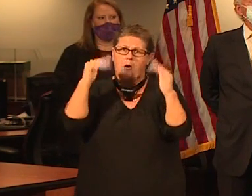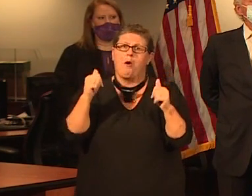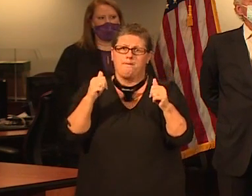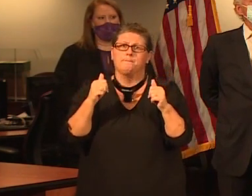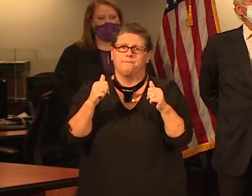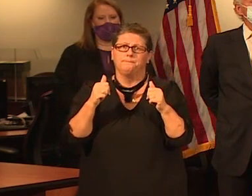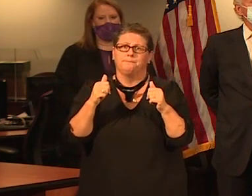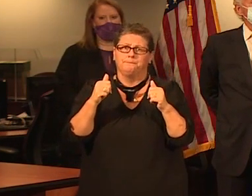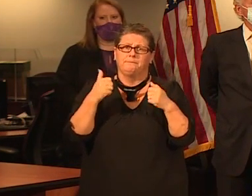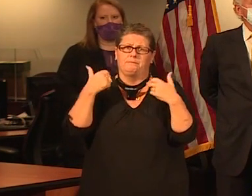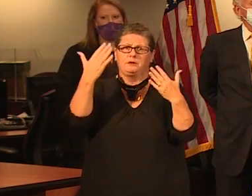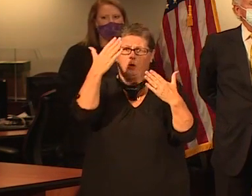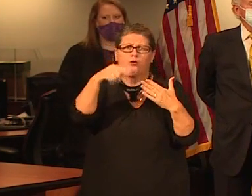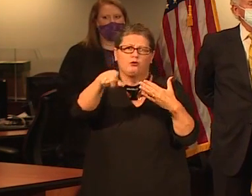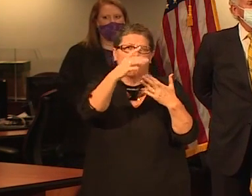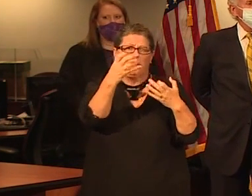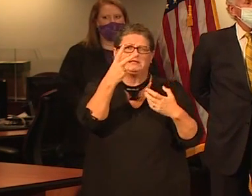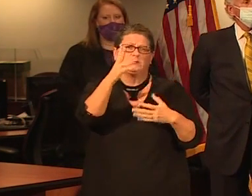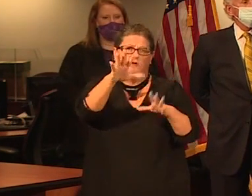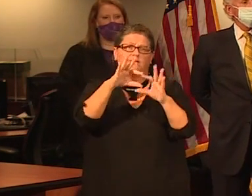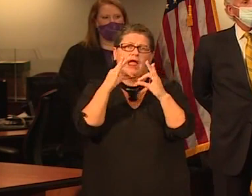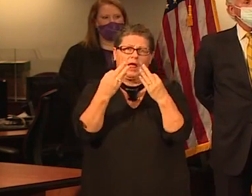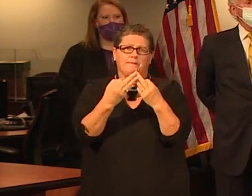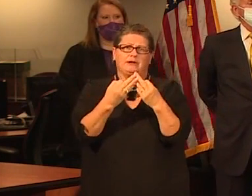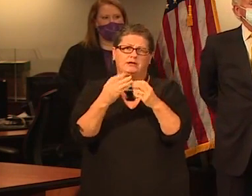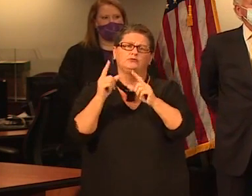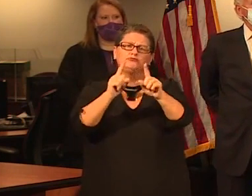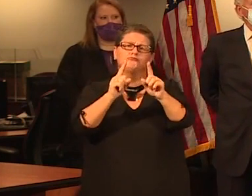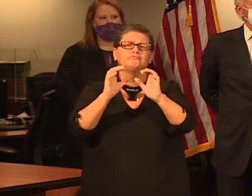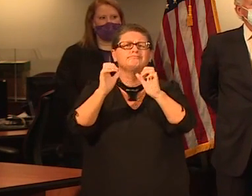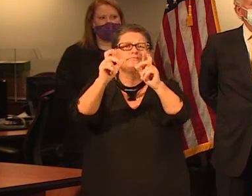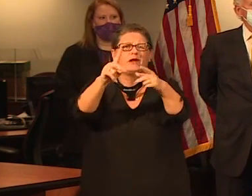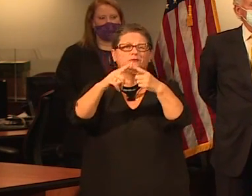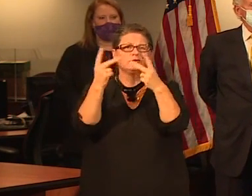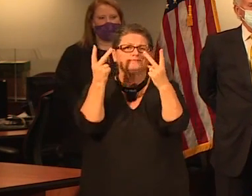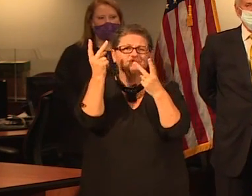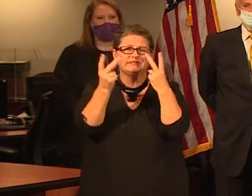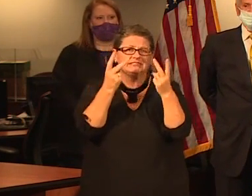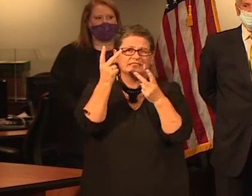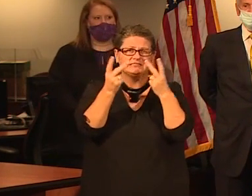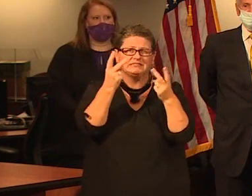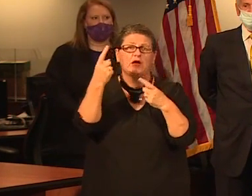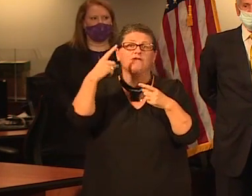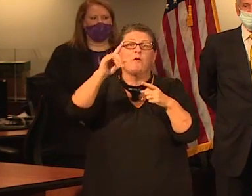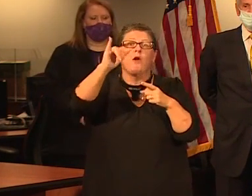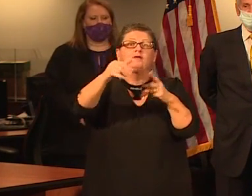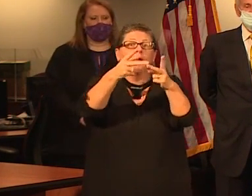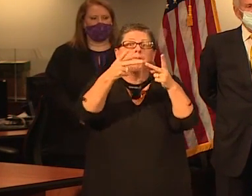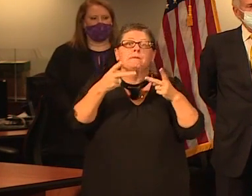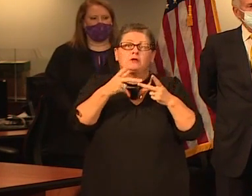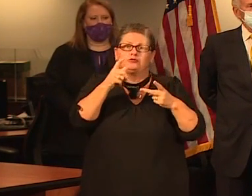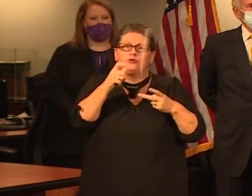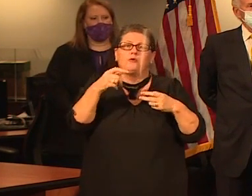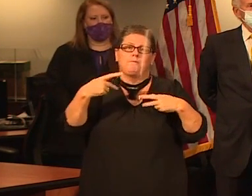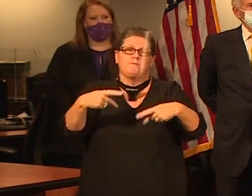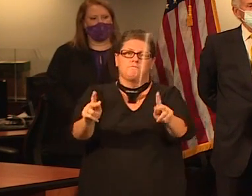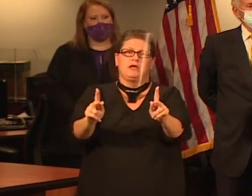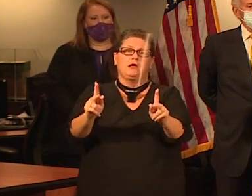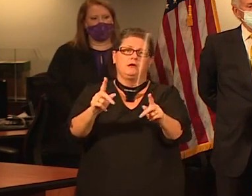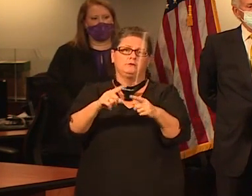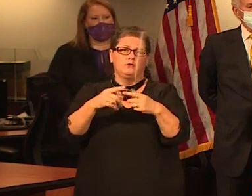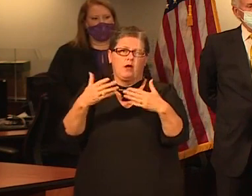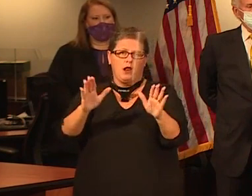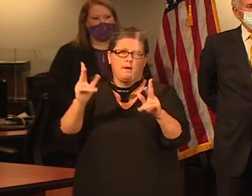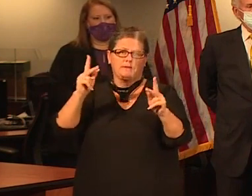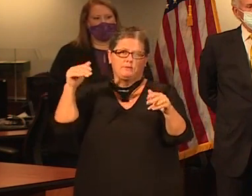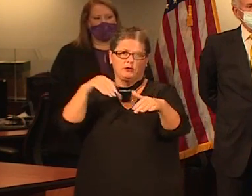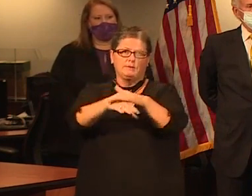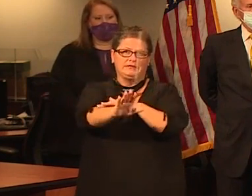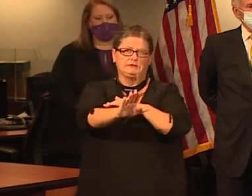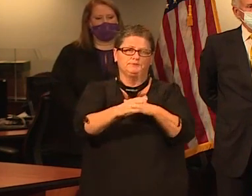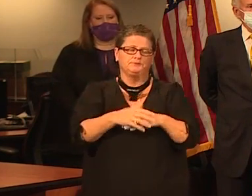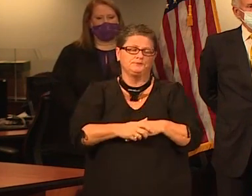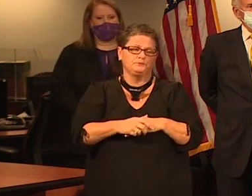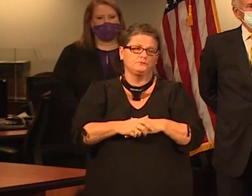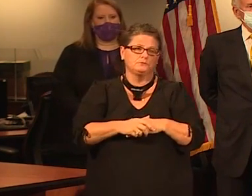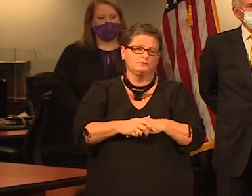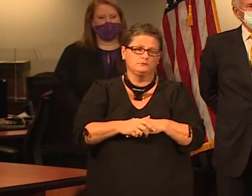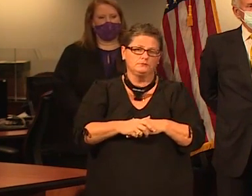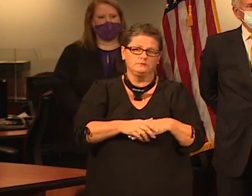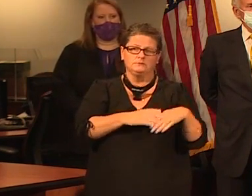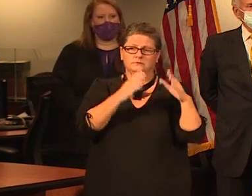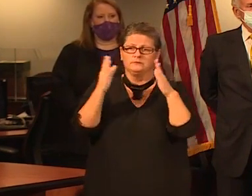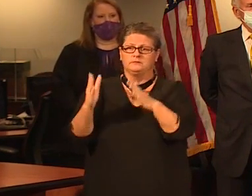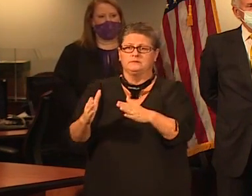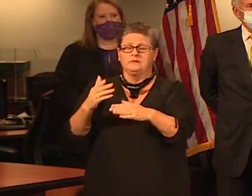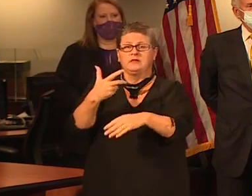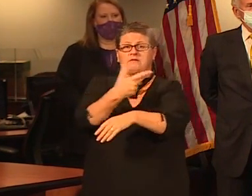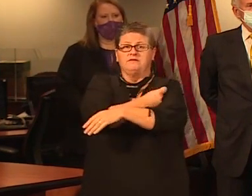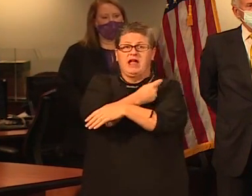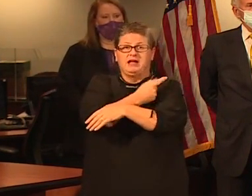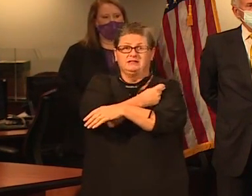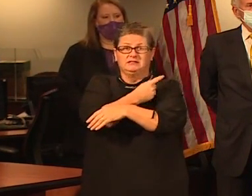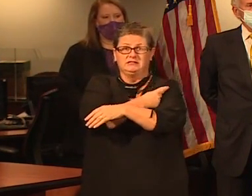IT IS VERY IMPORTANT THAT THIS HAPPENS QUICKLY SO THAT PEOPLE CAN SEE THEIR RELATIVES, AND VISITATIONS CAN BEGIN IN THE FACILITIES THAT QUALIFY FOR VISITATIONS TO OCCUR.